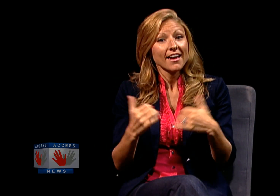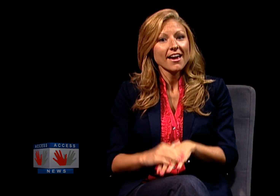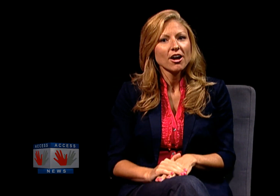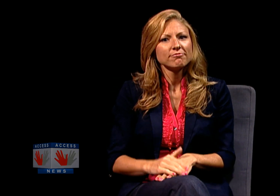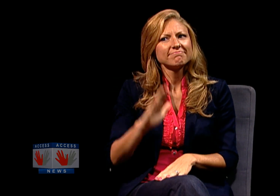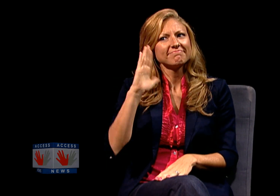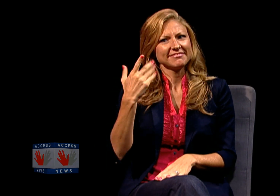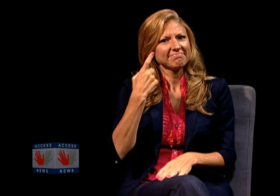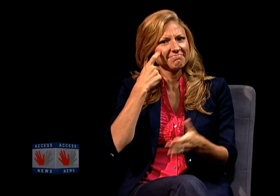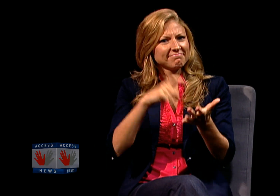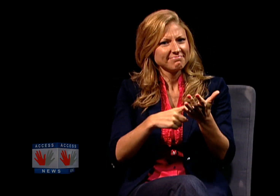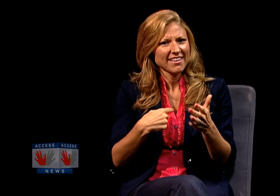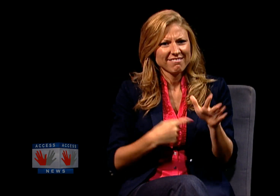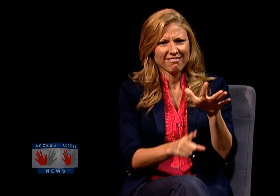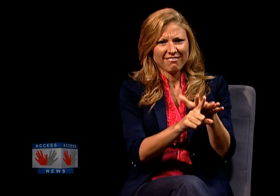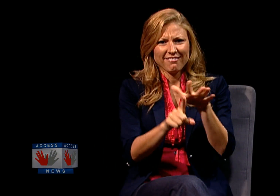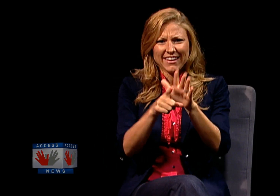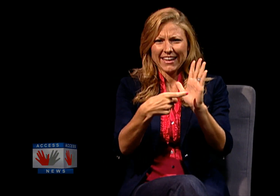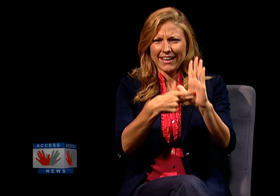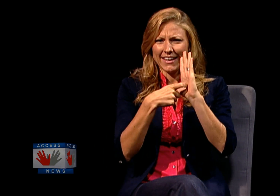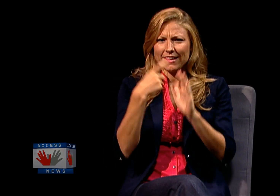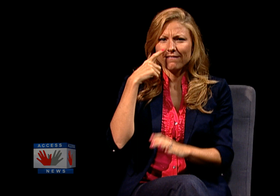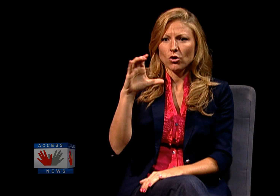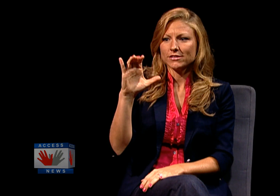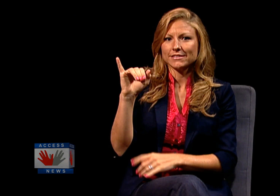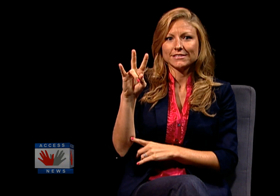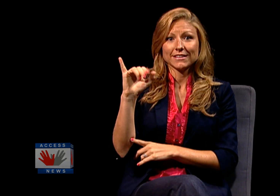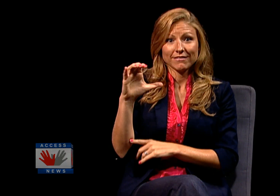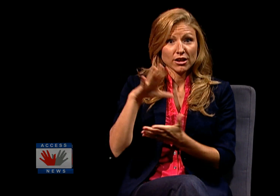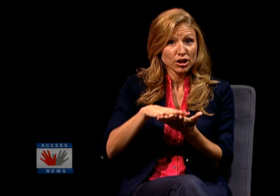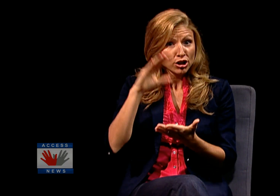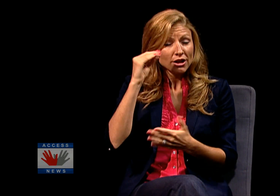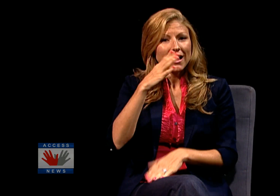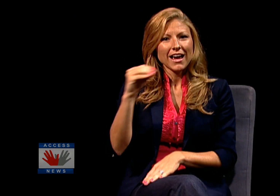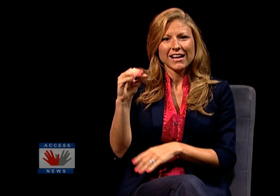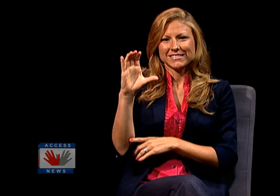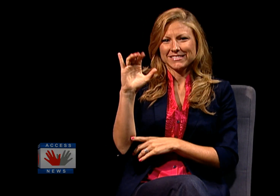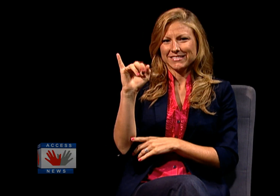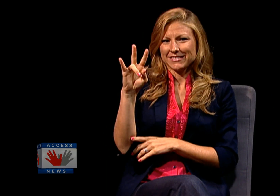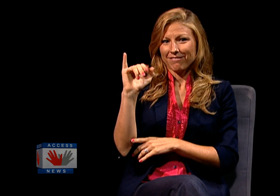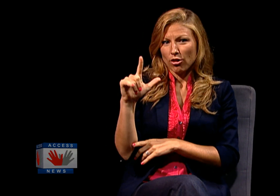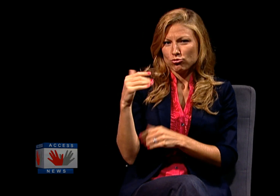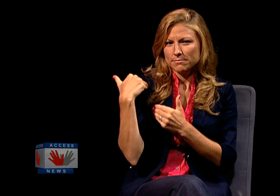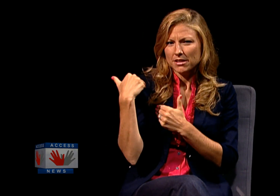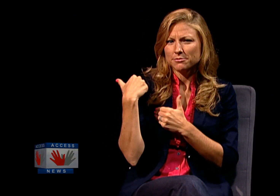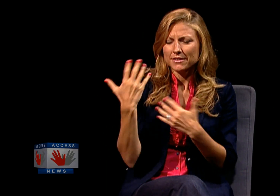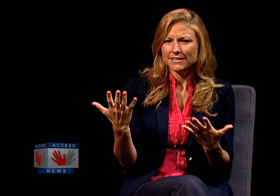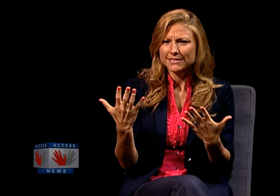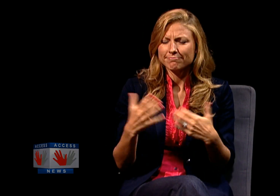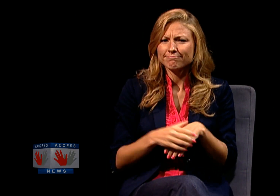NOW, THERE SEEMS TO BE A GROWING NEED IN OUR DEMOCRACY FOR CIVIC LEARNING AND A BETTER UNDERSTANDING